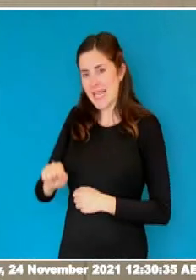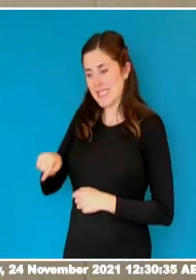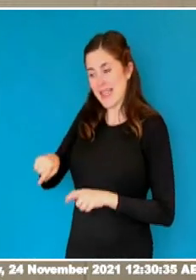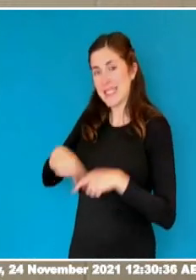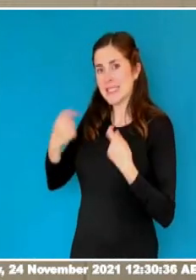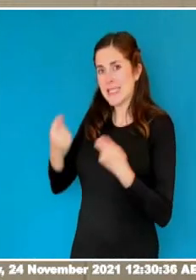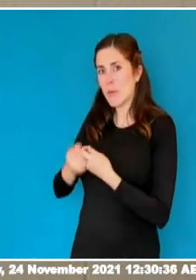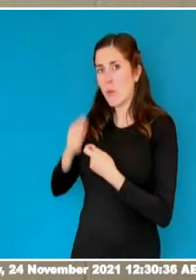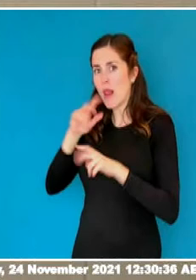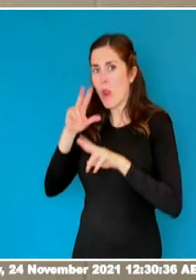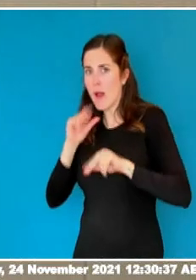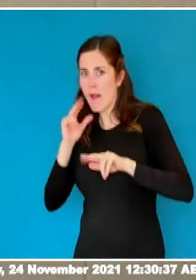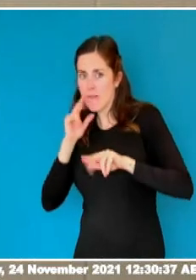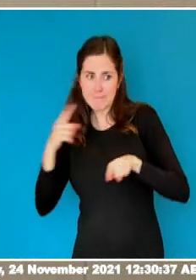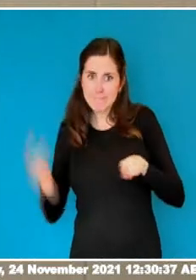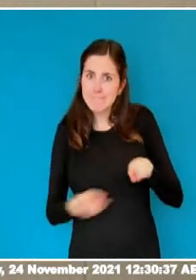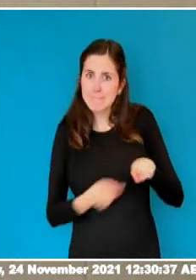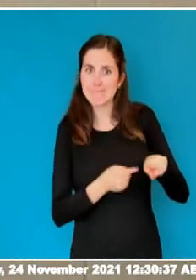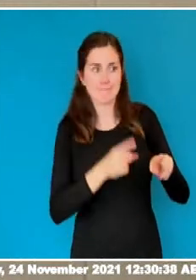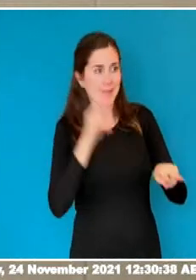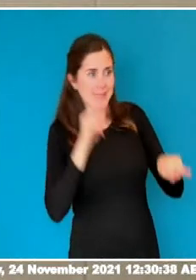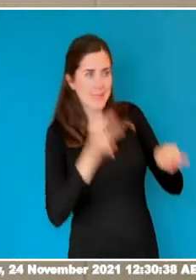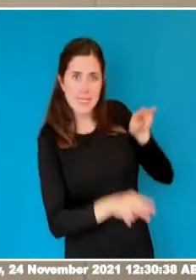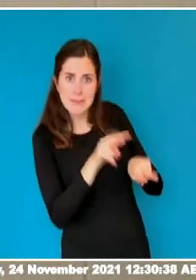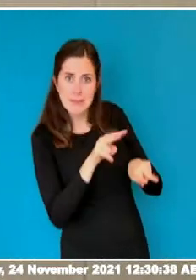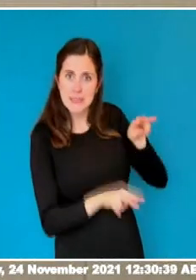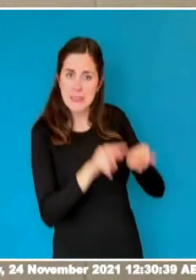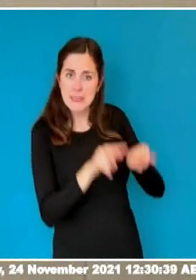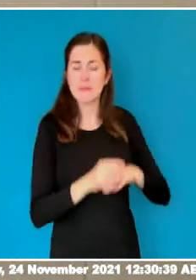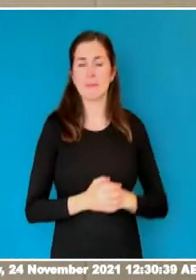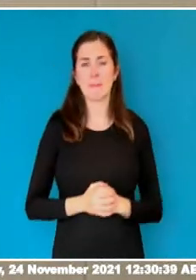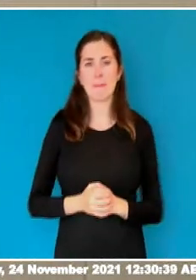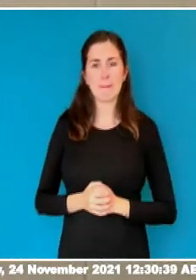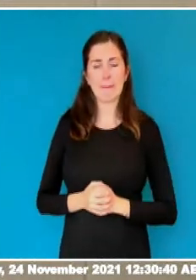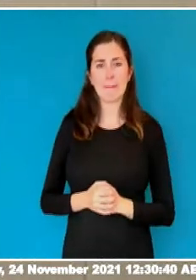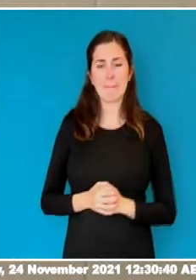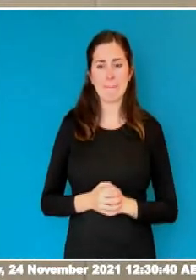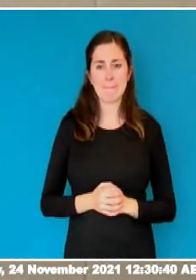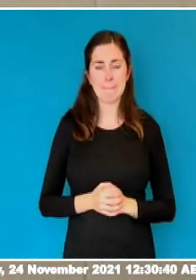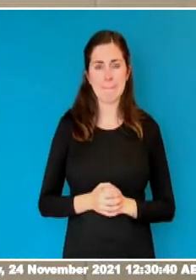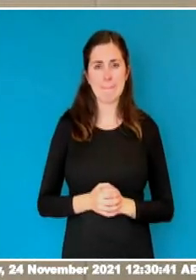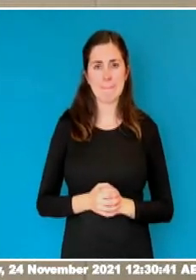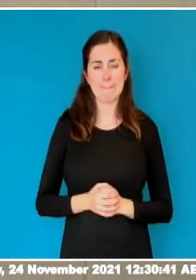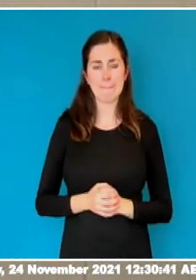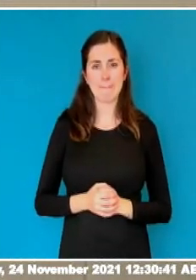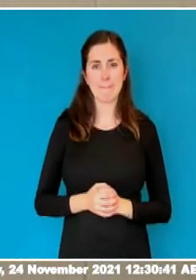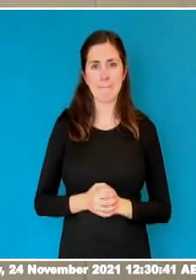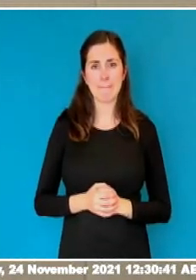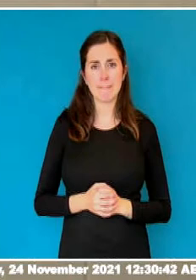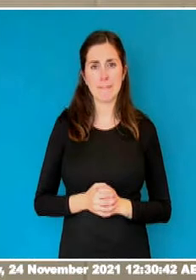But what I would add, and you may have seen that this is a relatively dated policy.